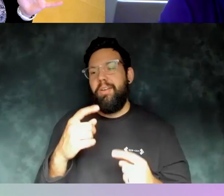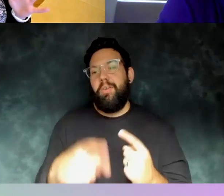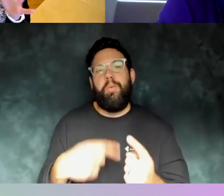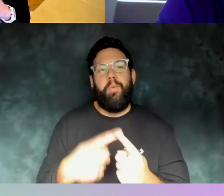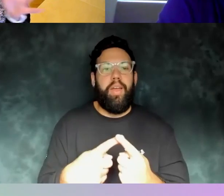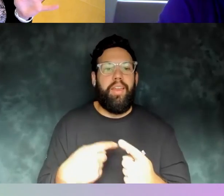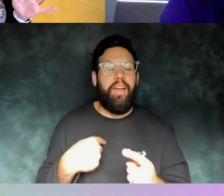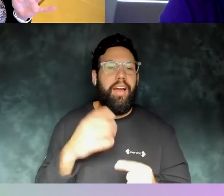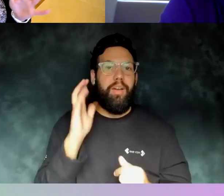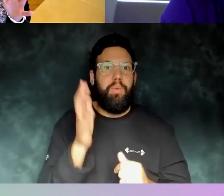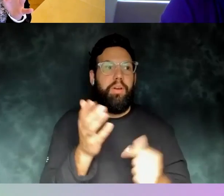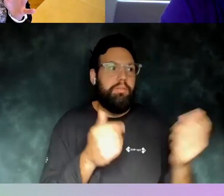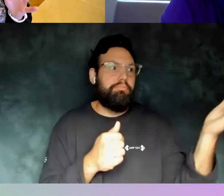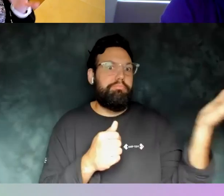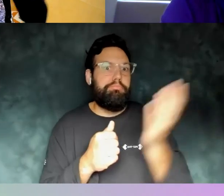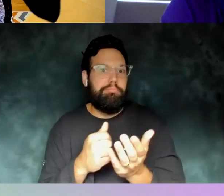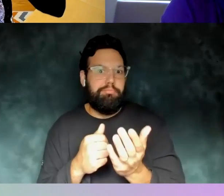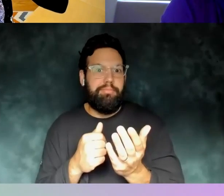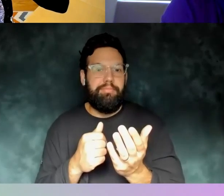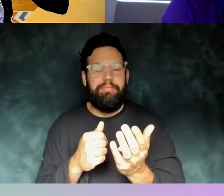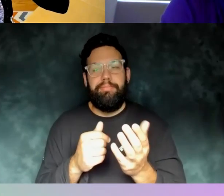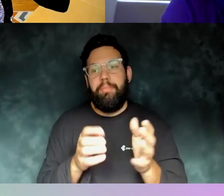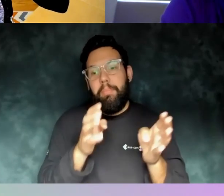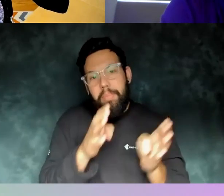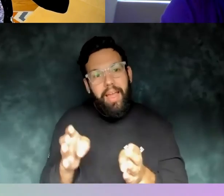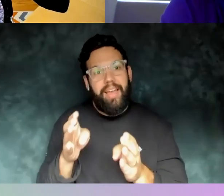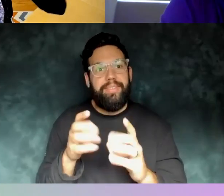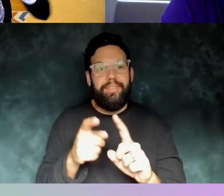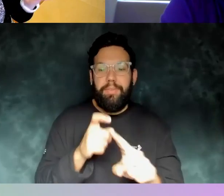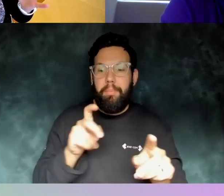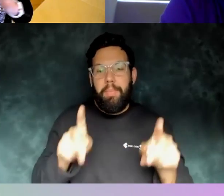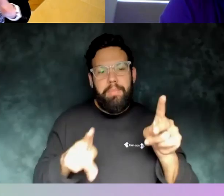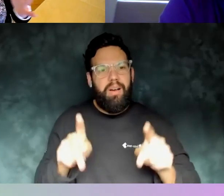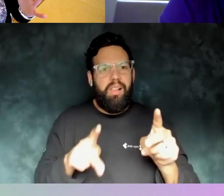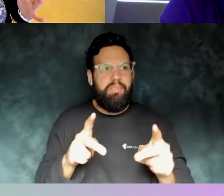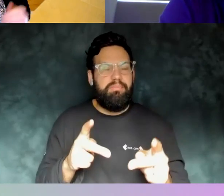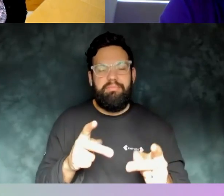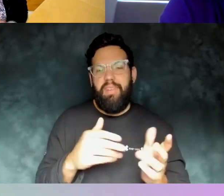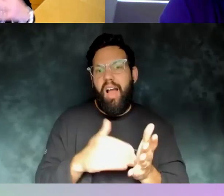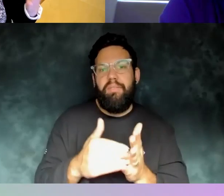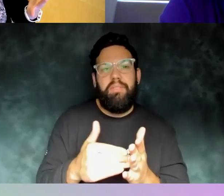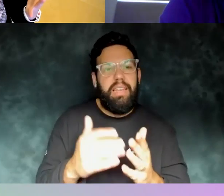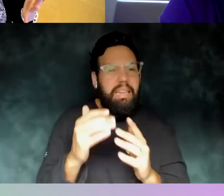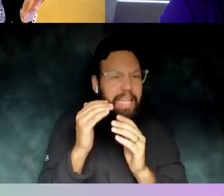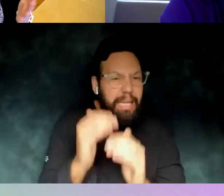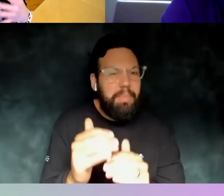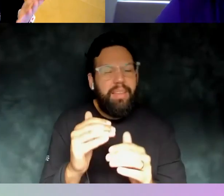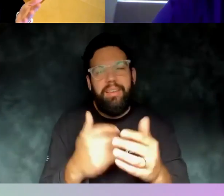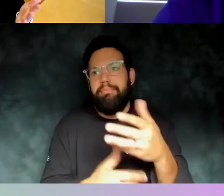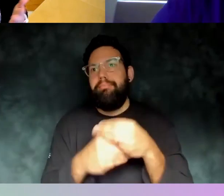improve the accessibility across the web. I did some math and I found that if every single designer team out there designed one